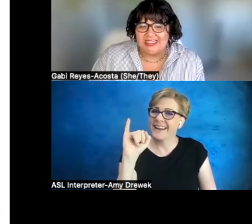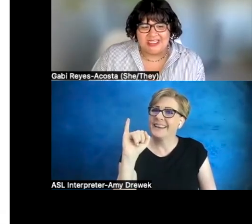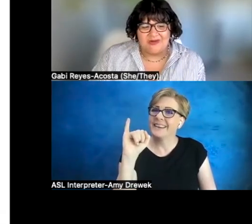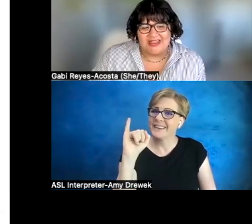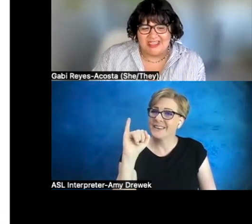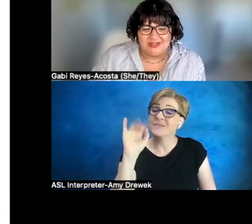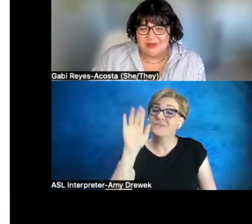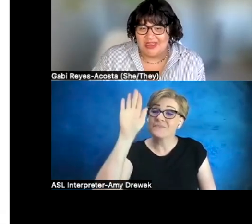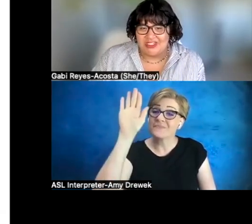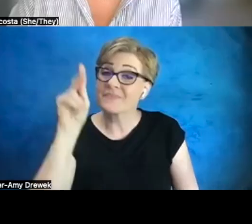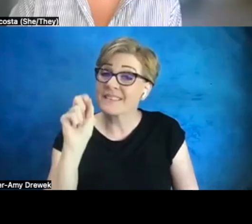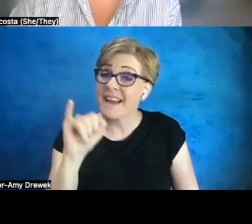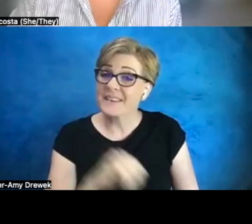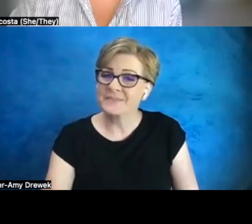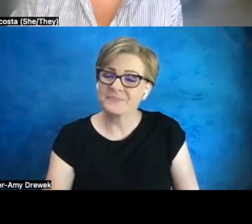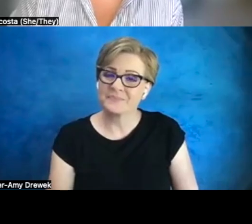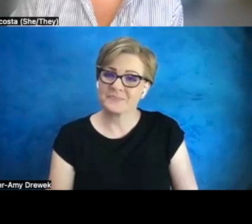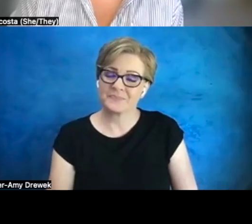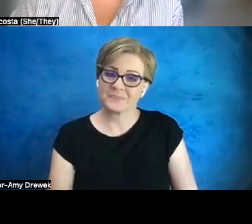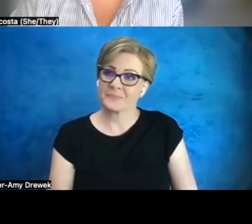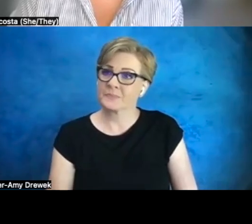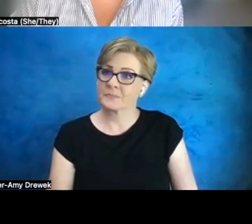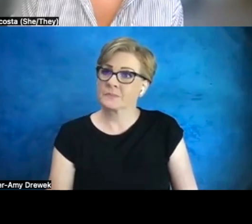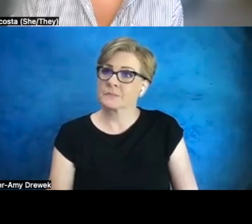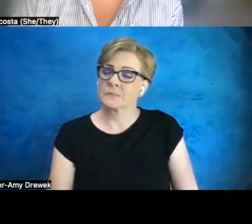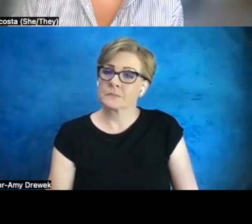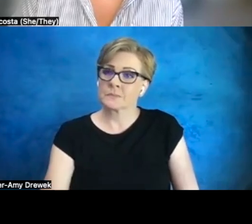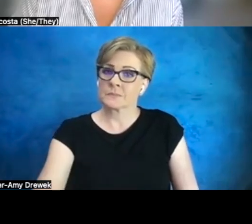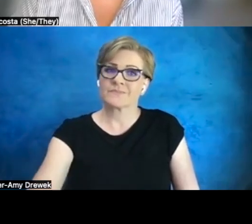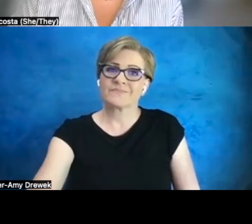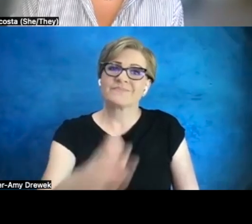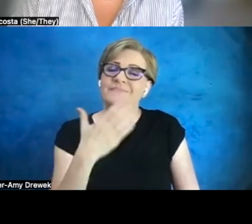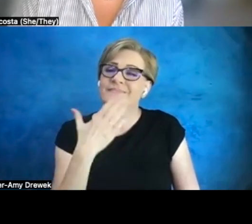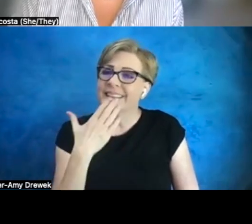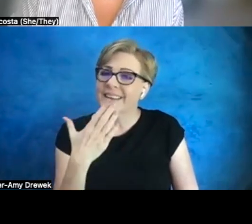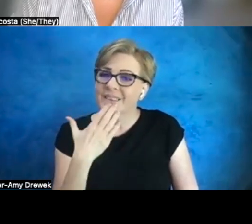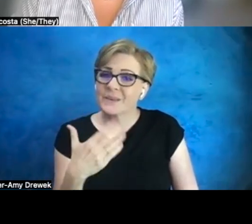take it away, thank you so much. KAI: Thank you. My name is Kai. I